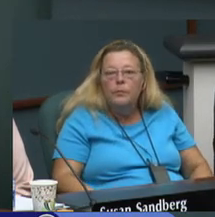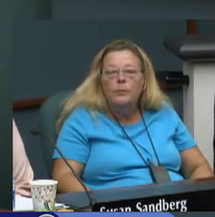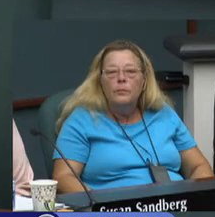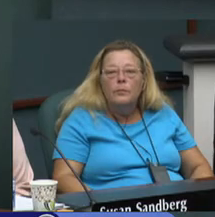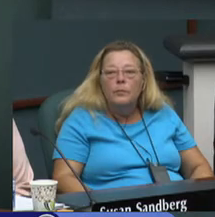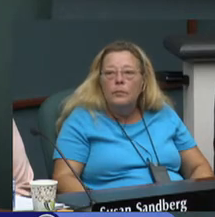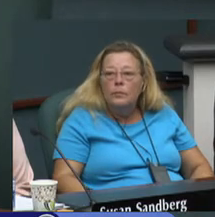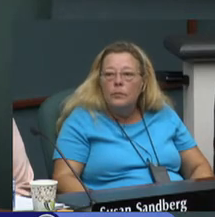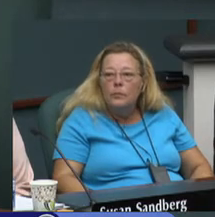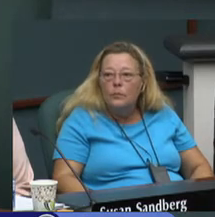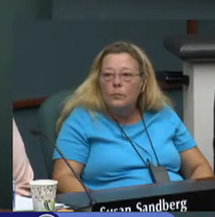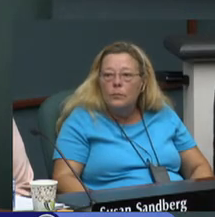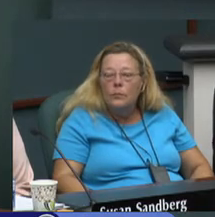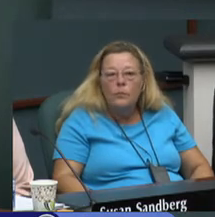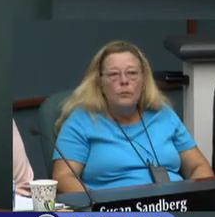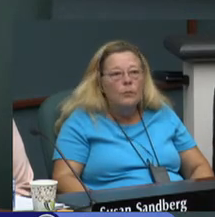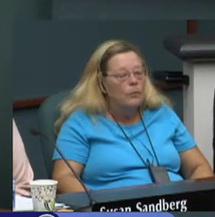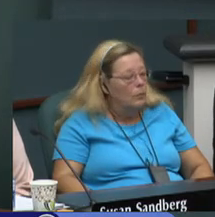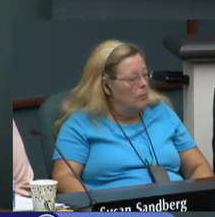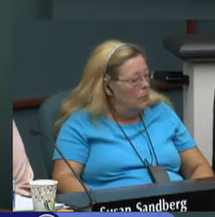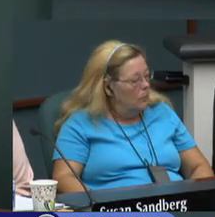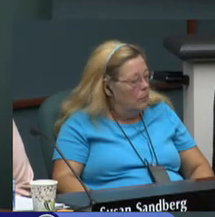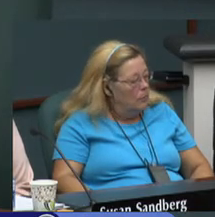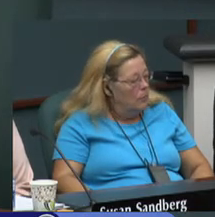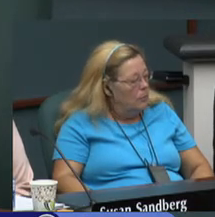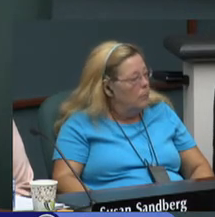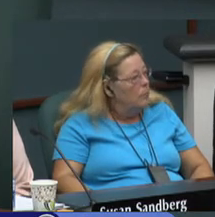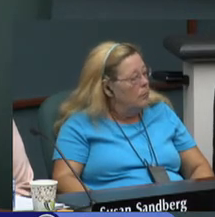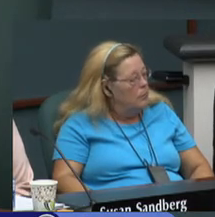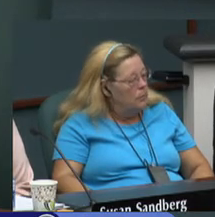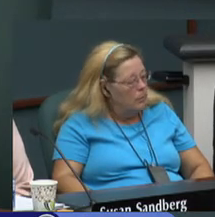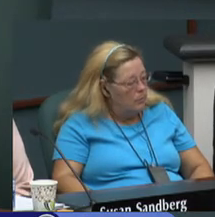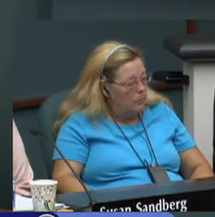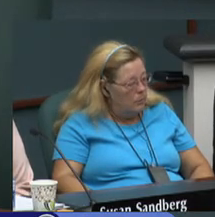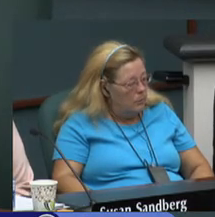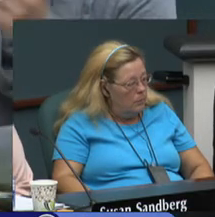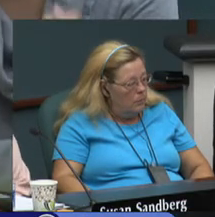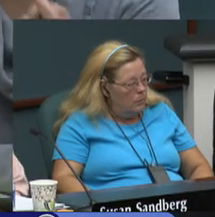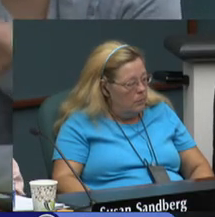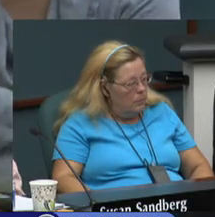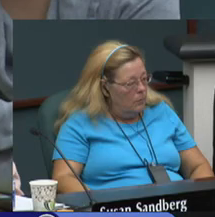anything to pedestrian value at the street level yes and no this kind of